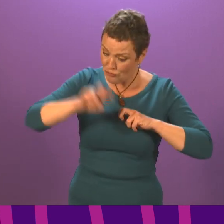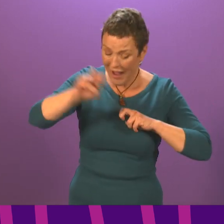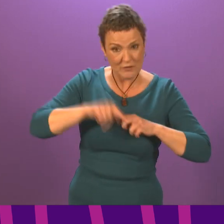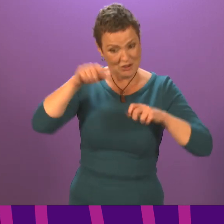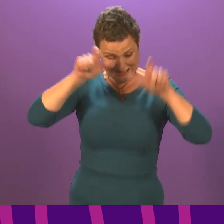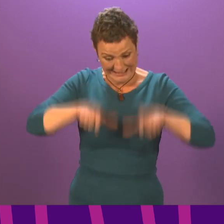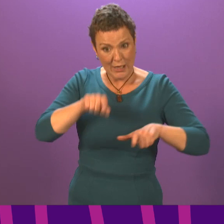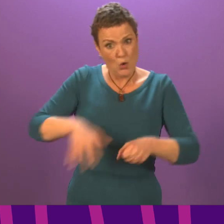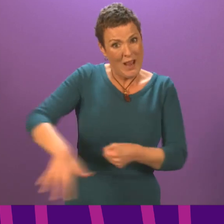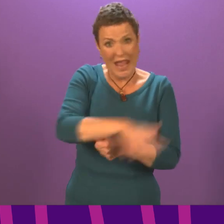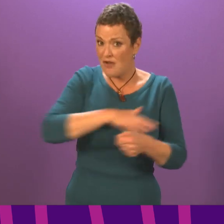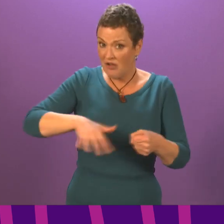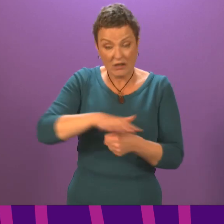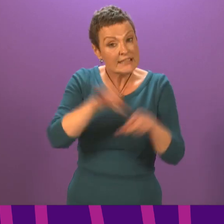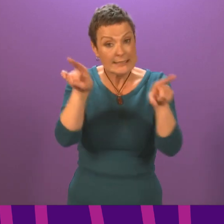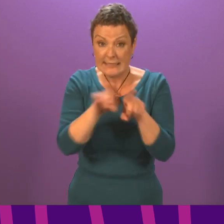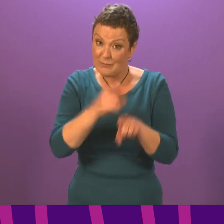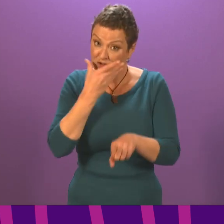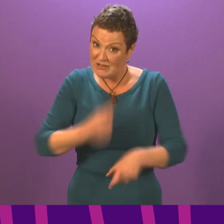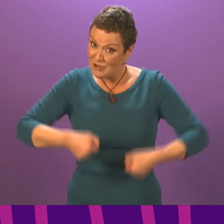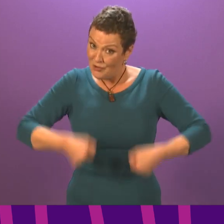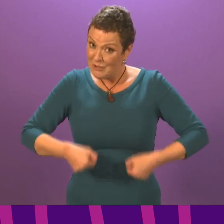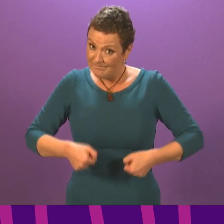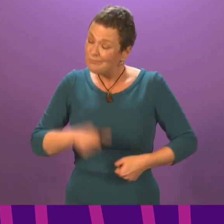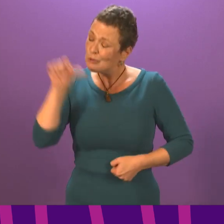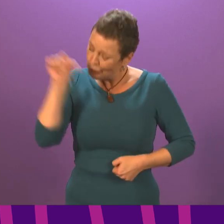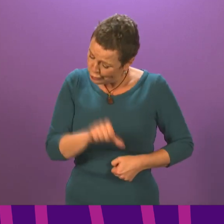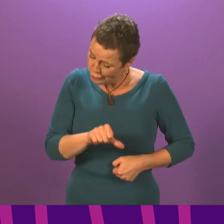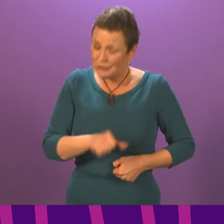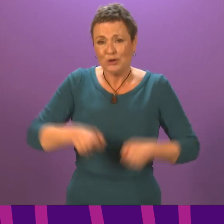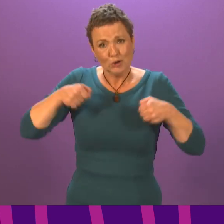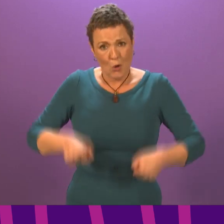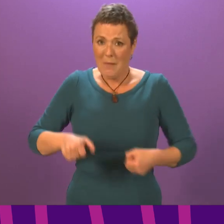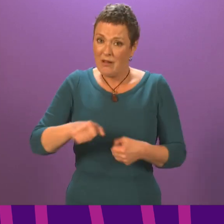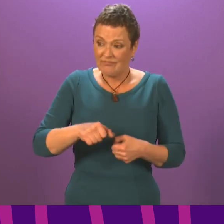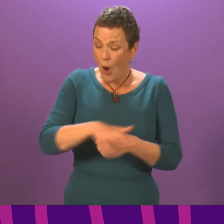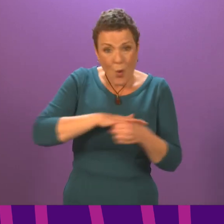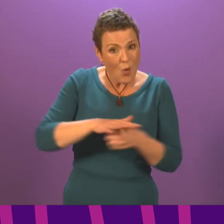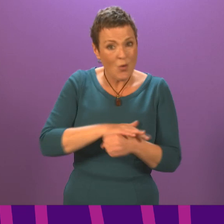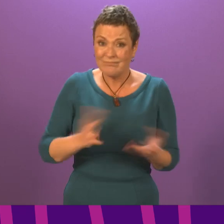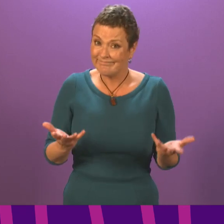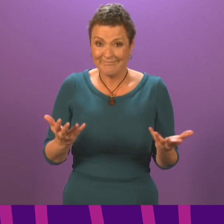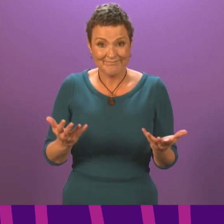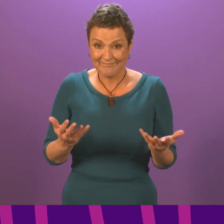it. That applies to Christmas shopping. People should shop locally whenever they can in order